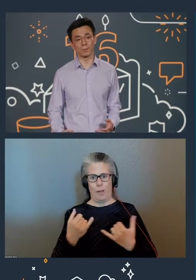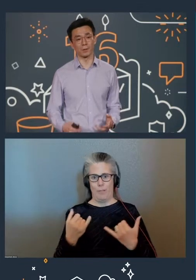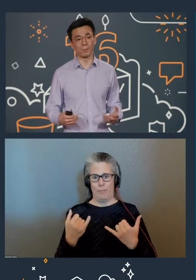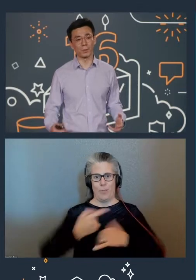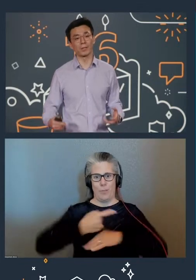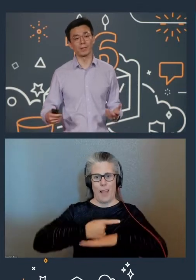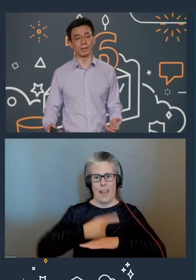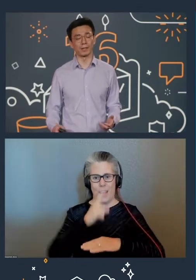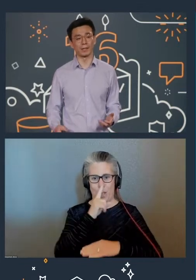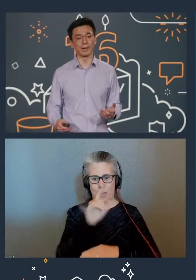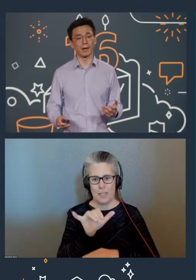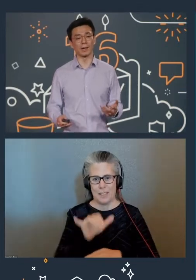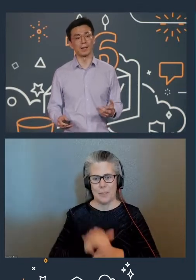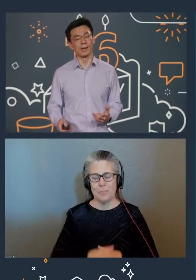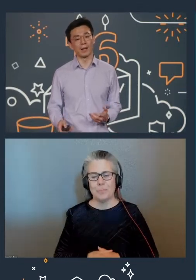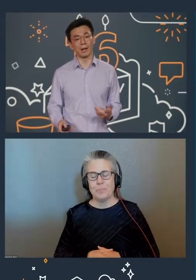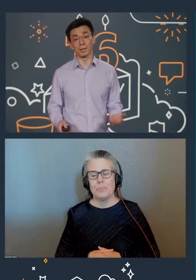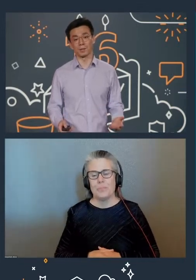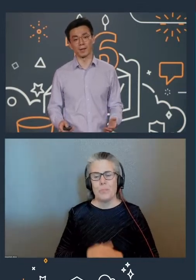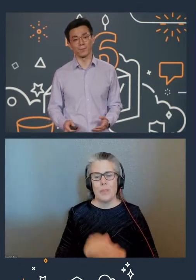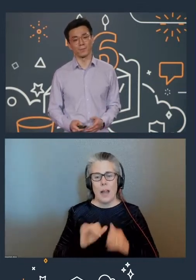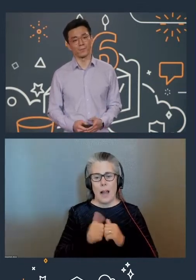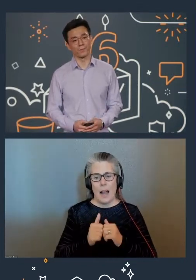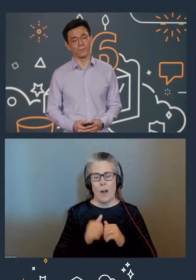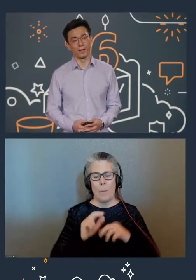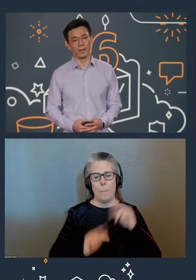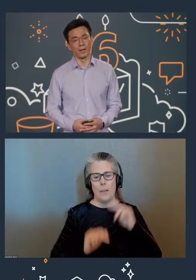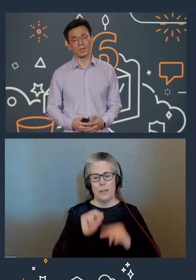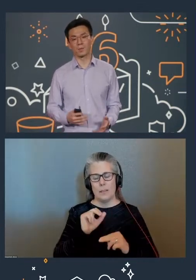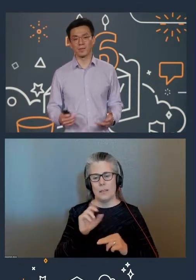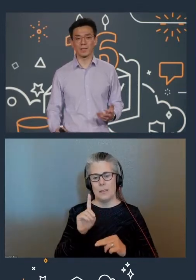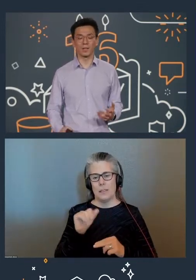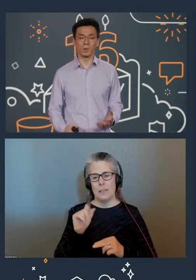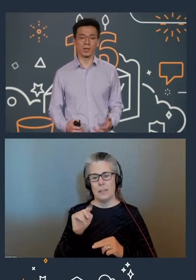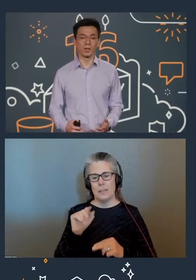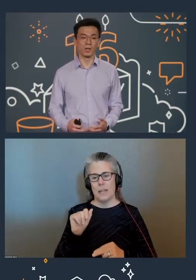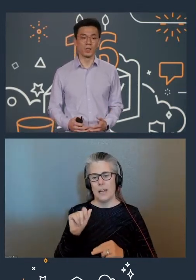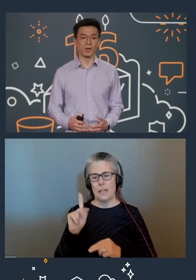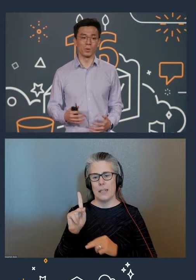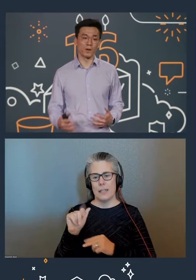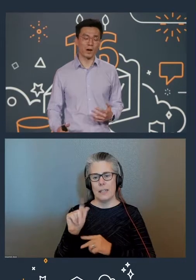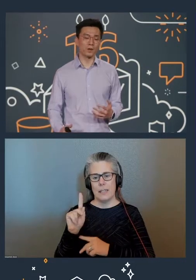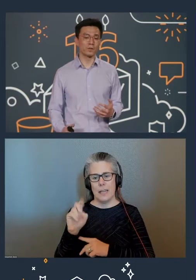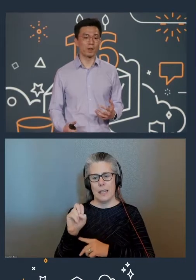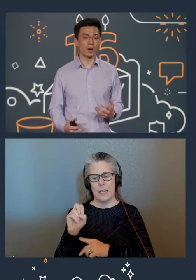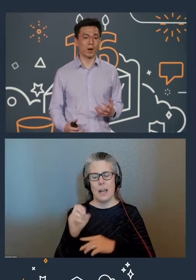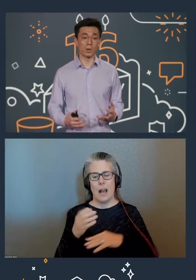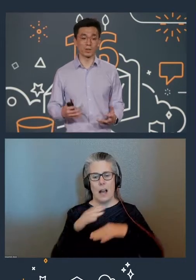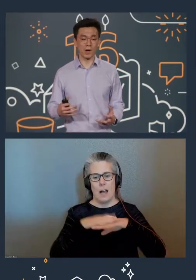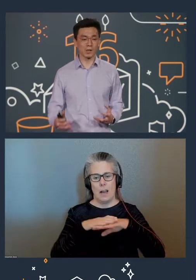about building a data lake on S3. And specifically, we're gonna revolve our talk